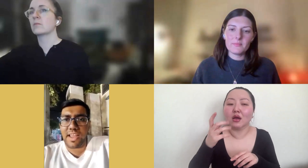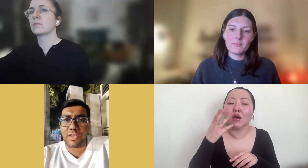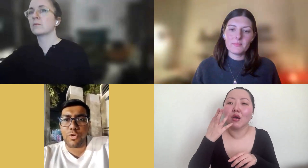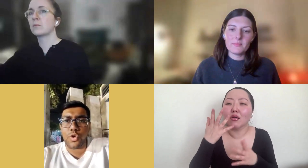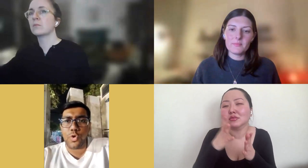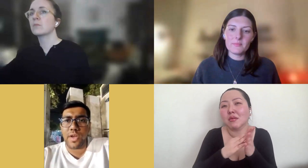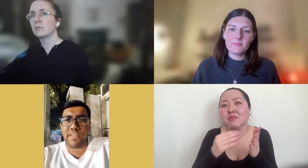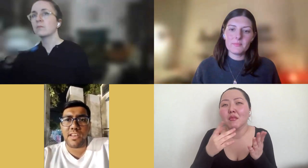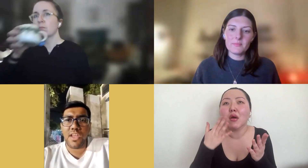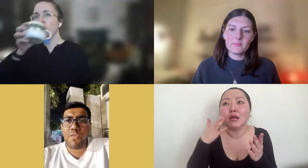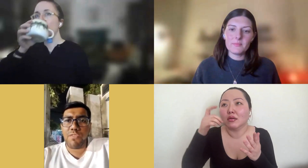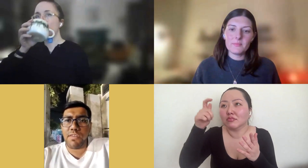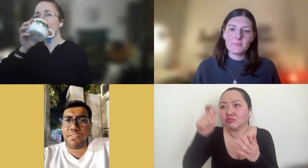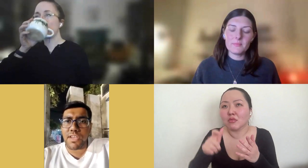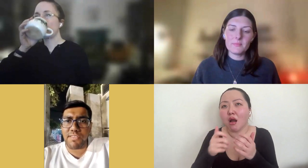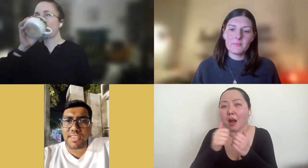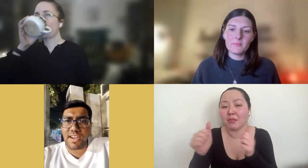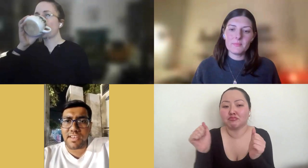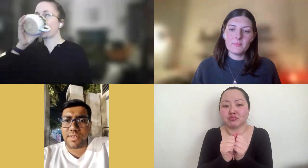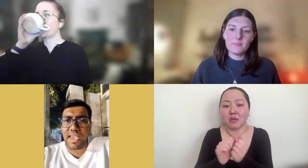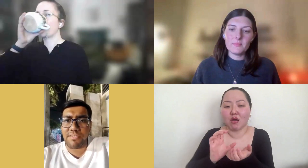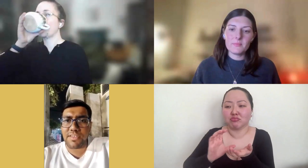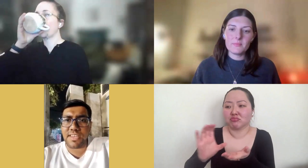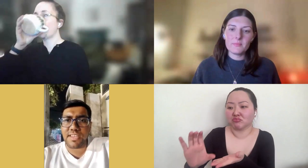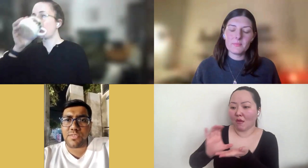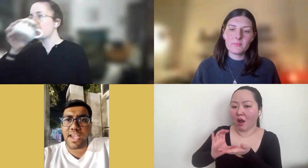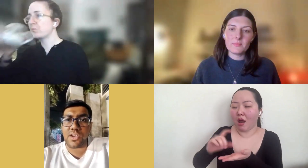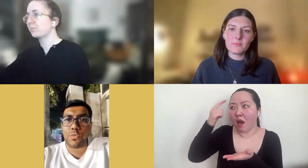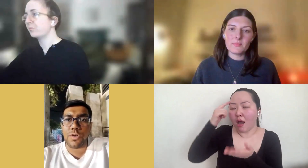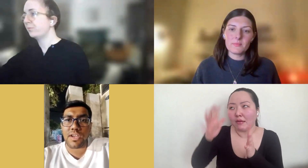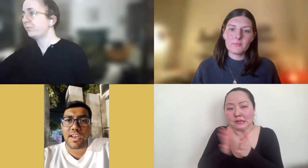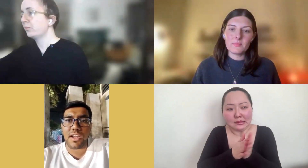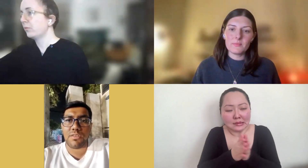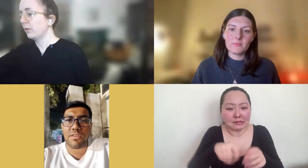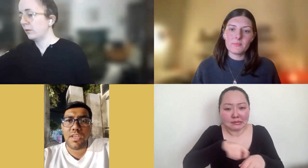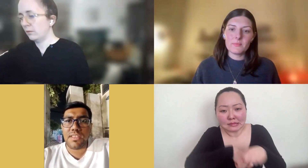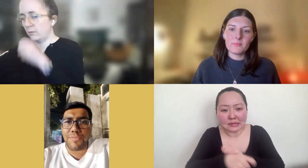than you could do and when you are working with artists with diverse needs we had to work around